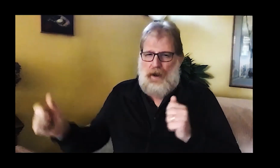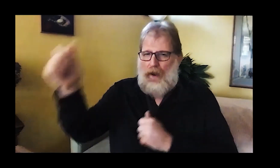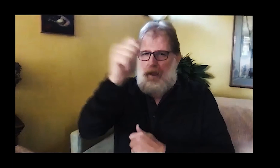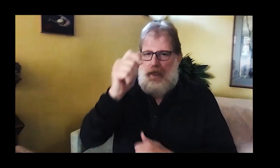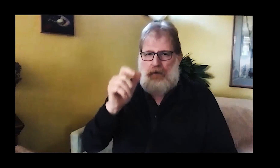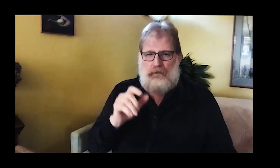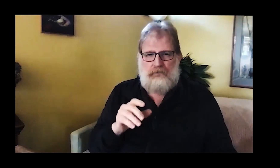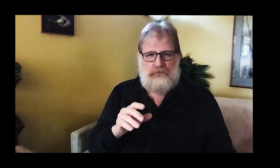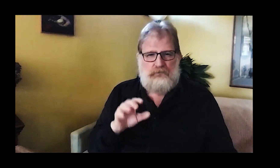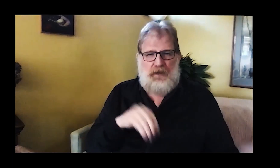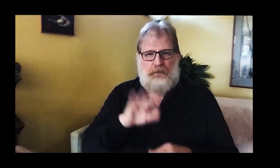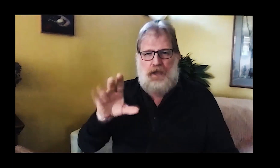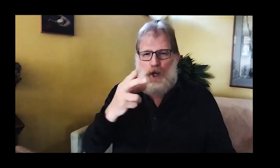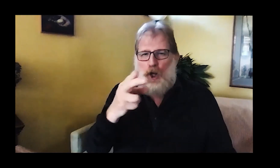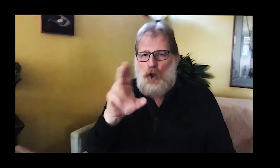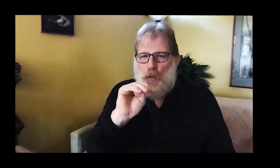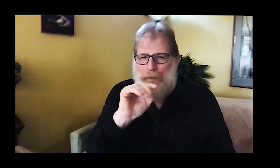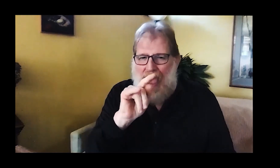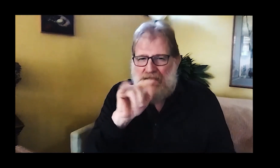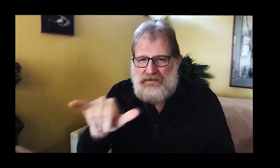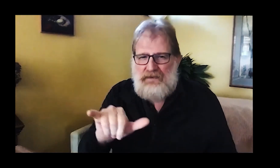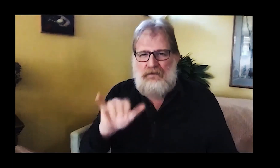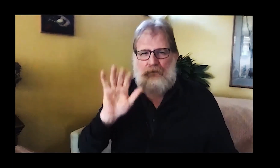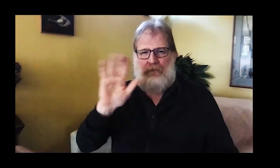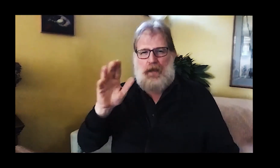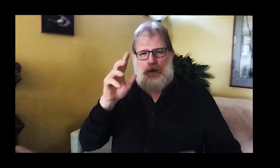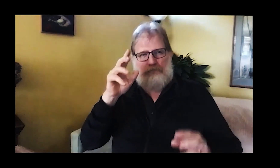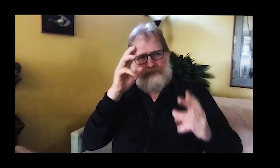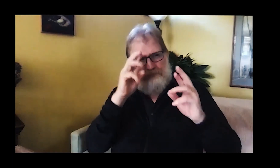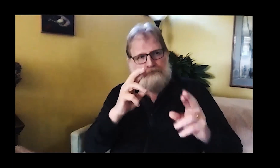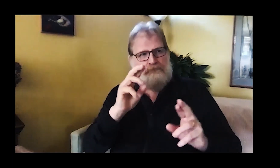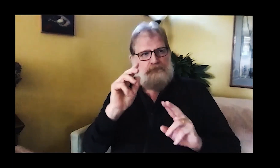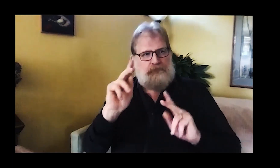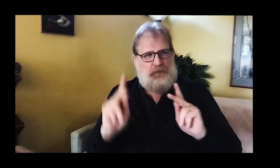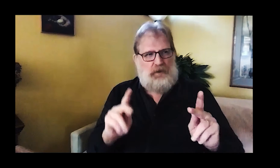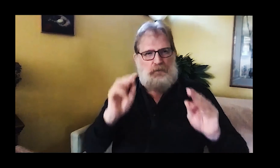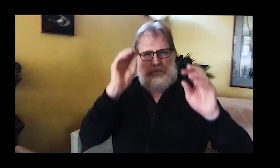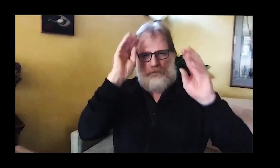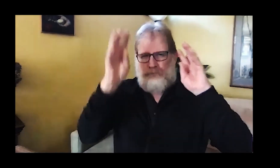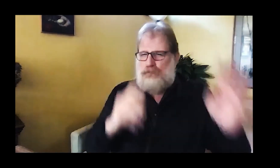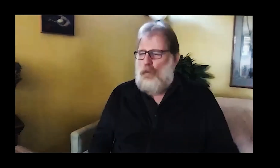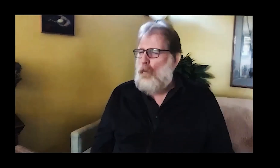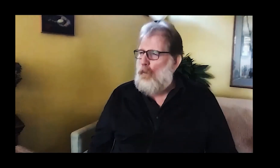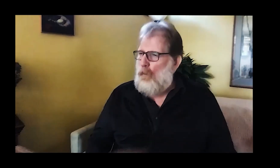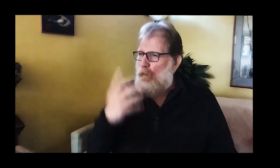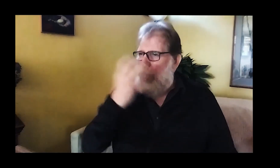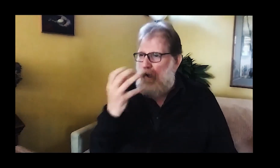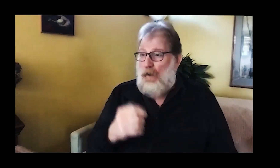I tell you that ‘Star Trek’ was so respectful of people and creativity.